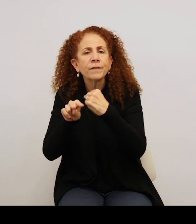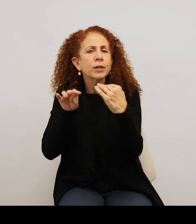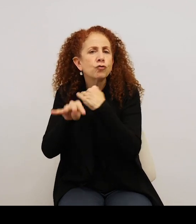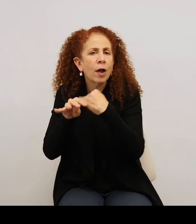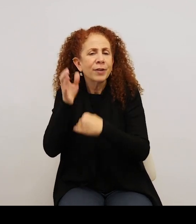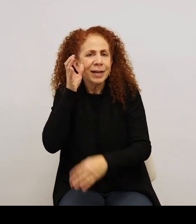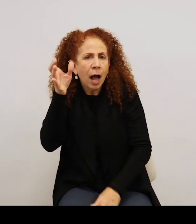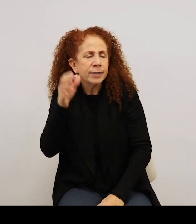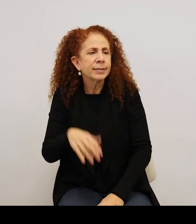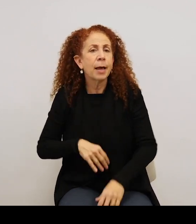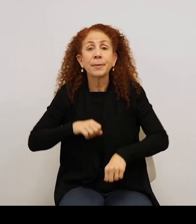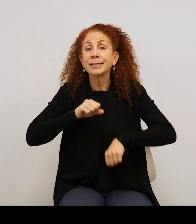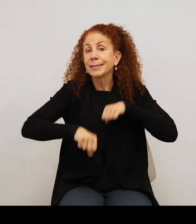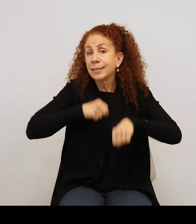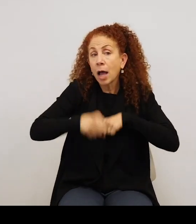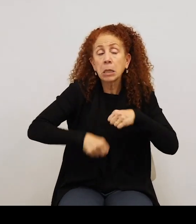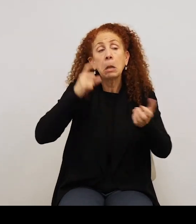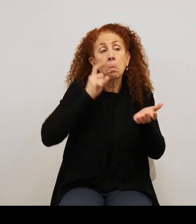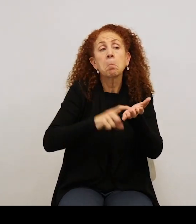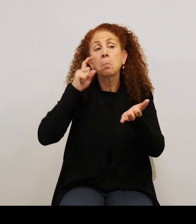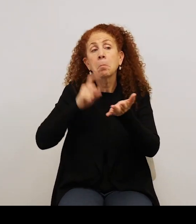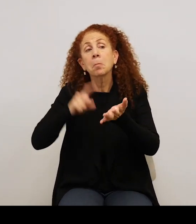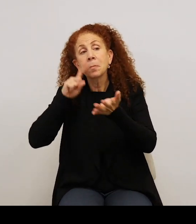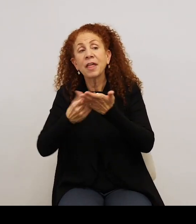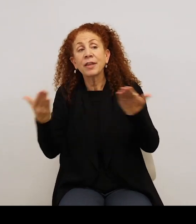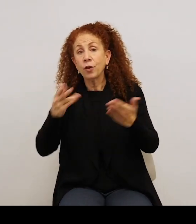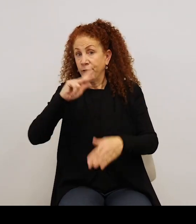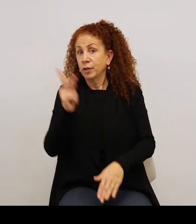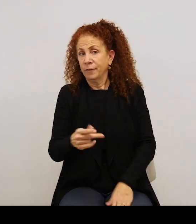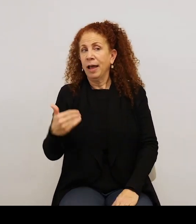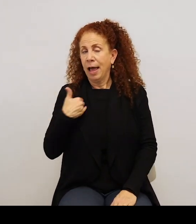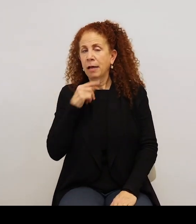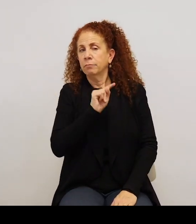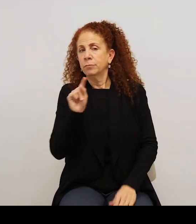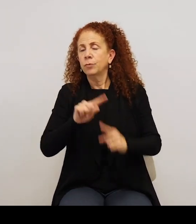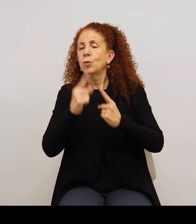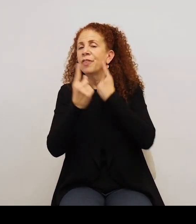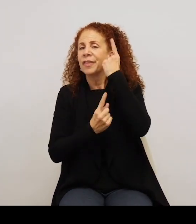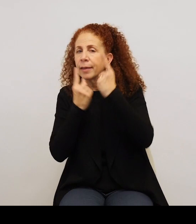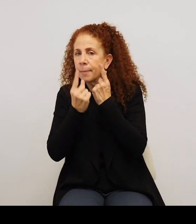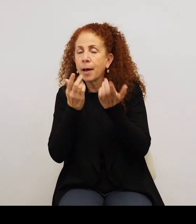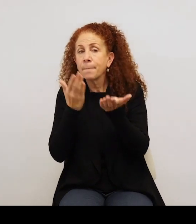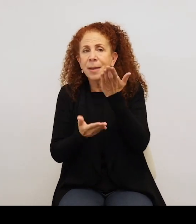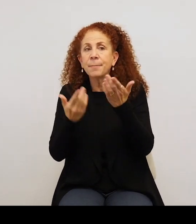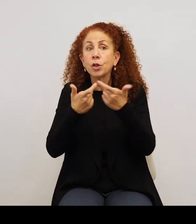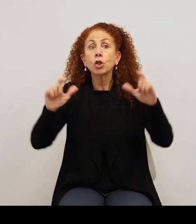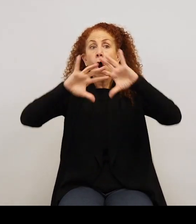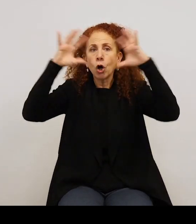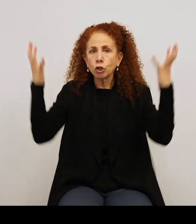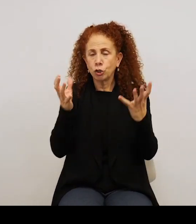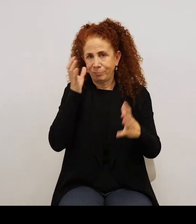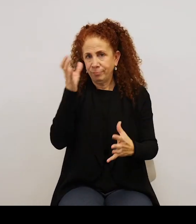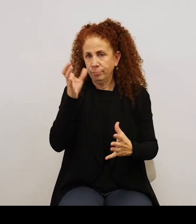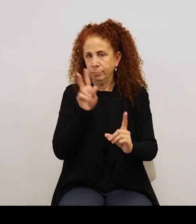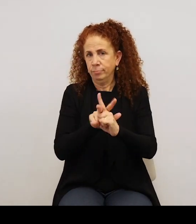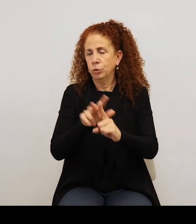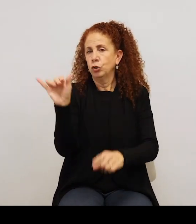and recycling, and all sorts of things, but to think about maybe the larger dimensions of it as well